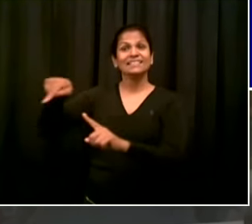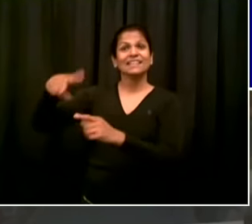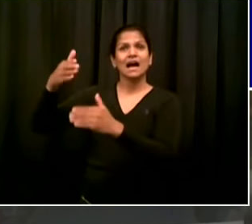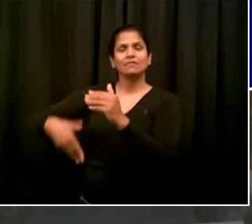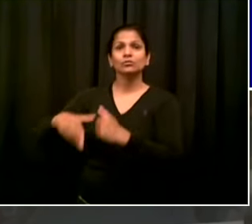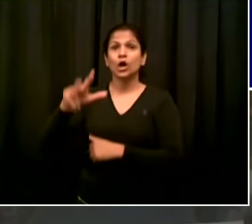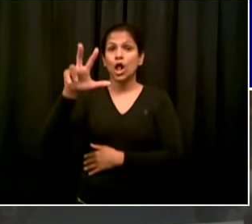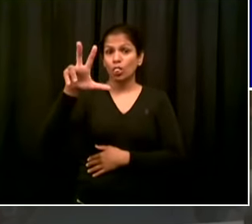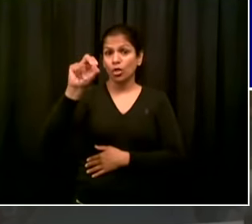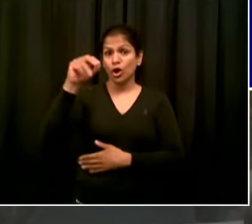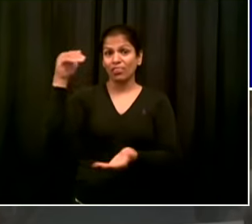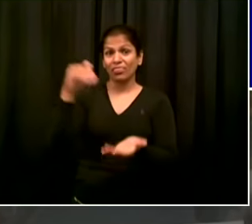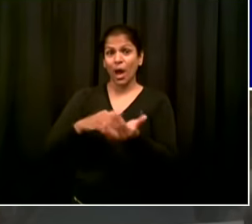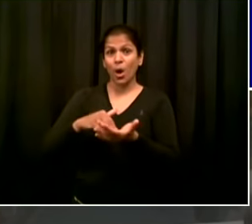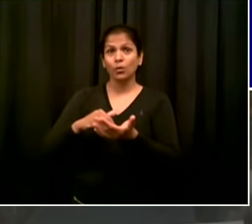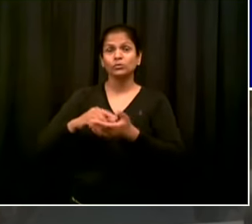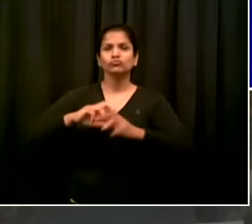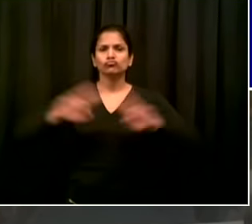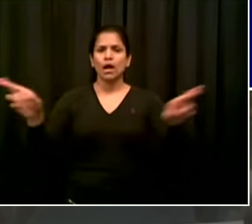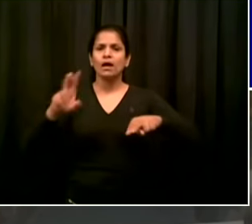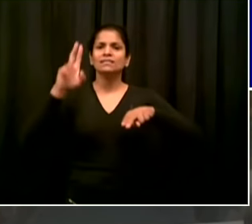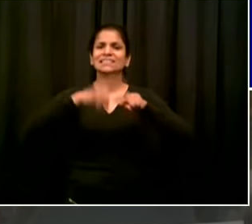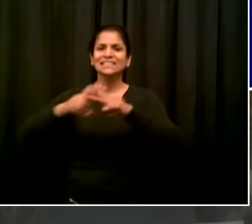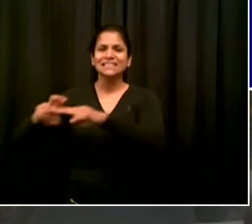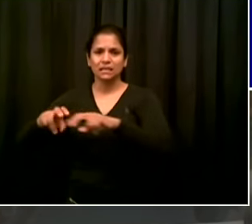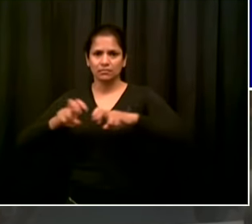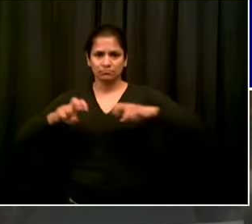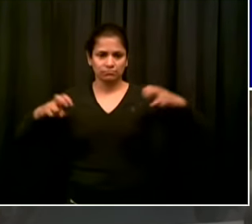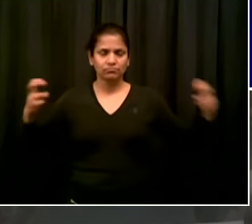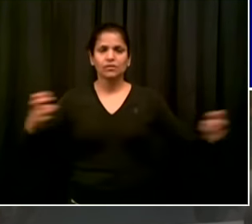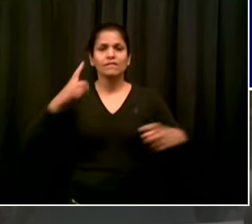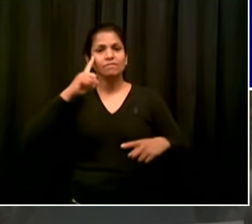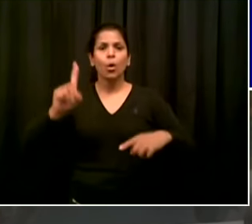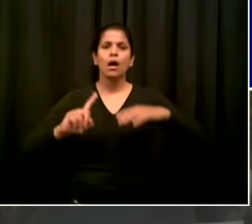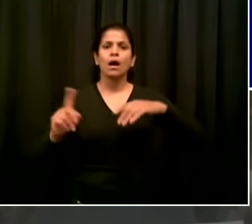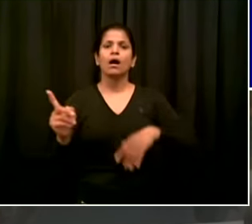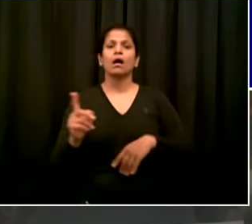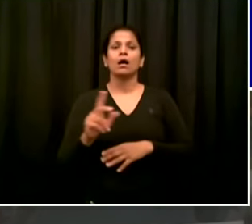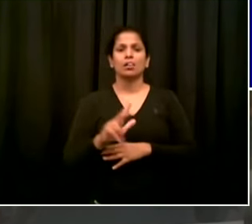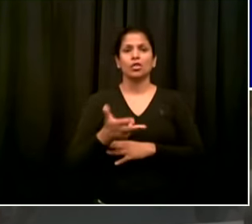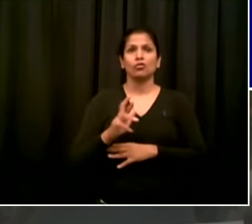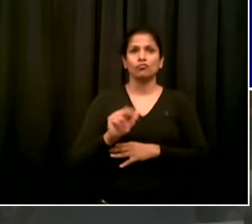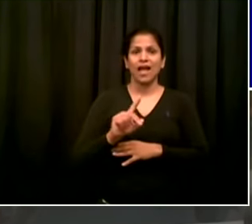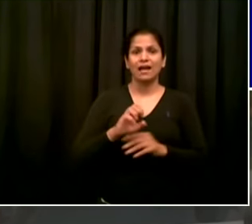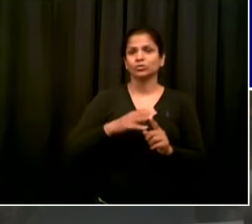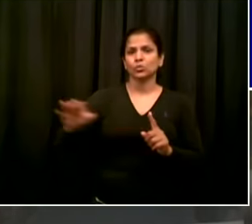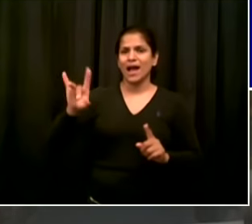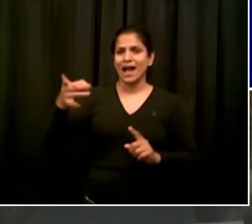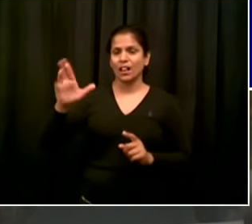FAMILIES MAKE IT CLEAR W HO IMPORTANT IT WAS FOR THEM TO HAVE IN PERSON LEARNINGOM CIN G BACK. THEY ALSO MADE CLEAR A LOT OF